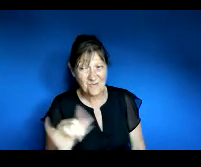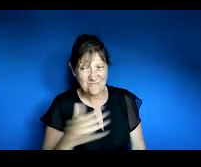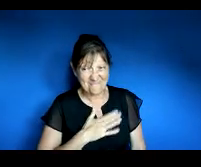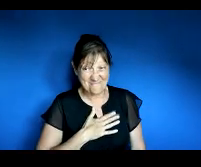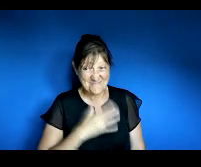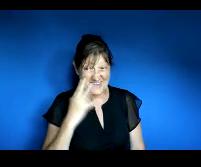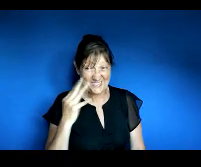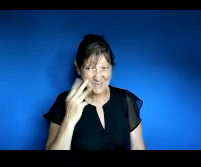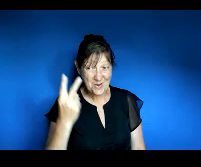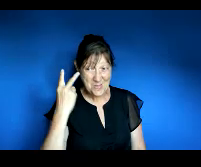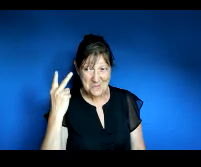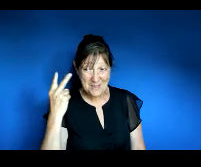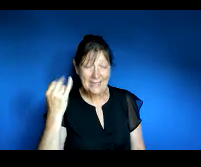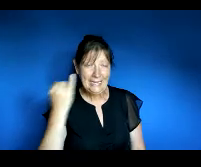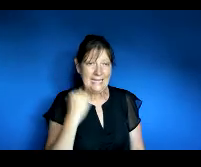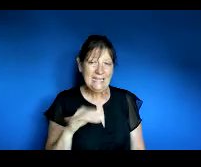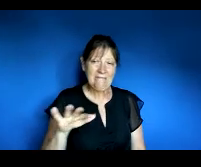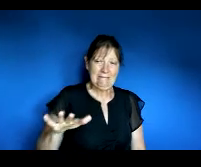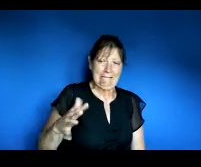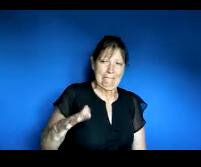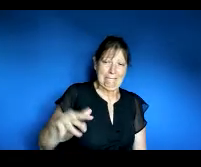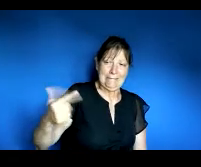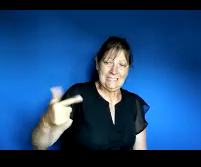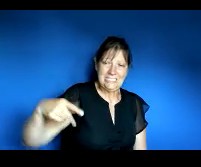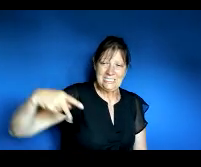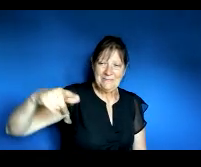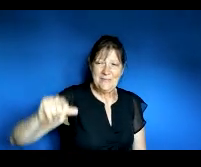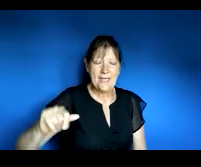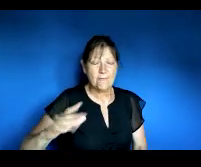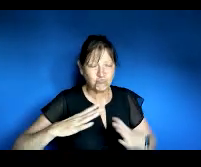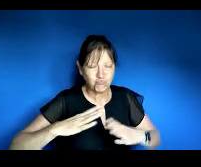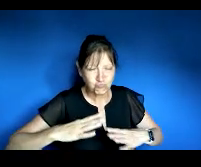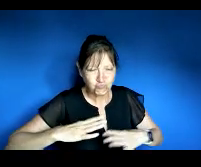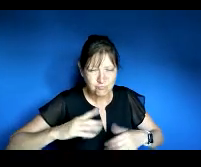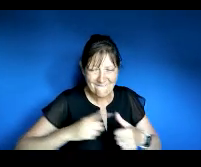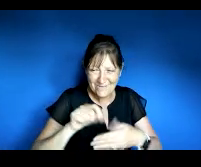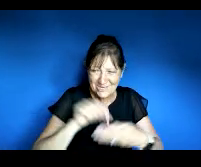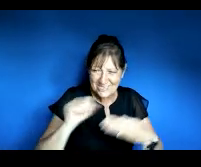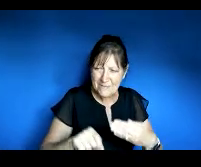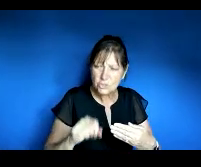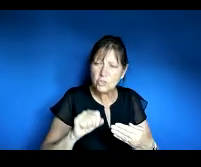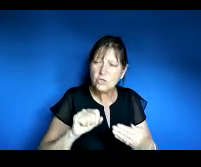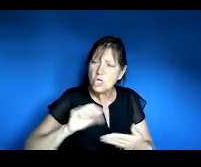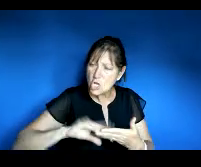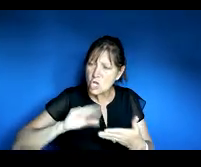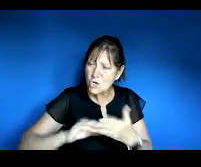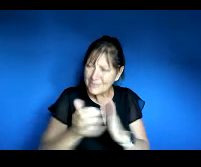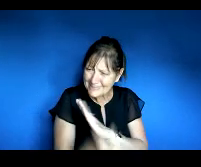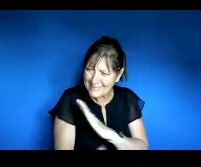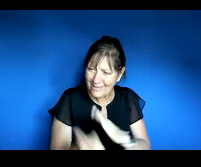if you don't have a strong GPA your first semester, it's okay, you can learn the skills you need to learn, and you can get better.